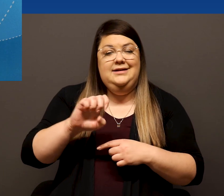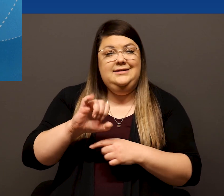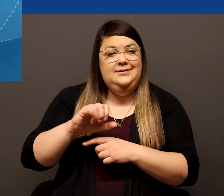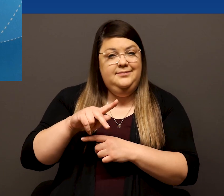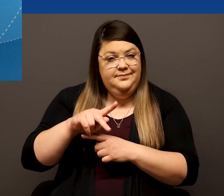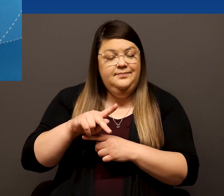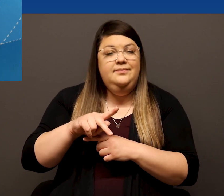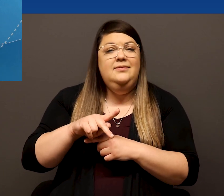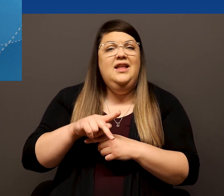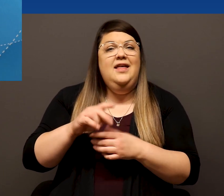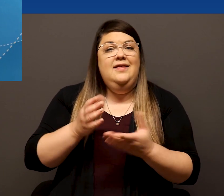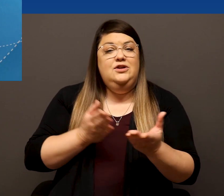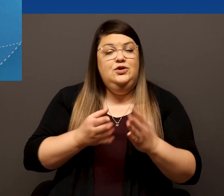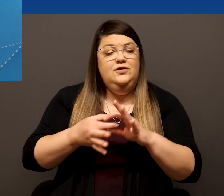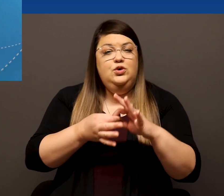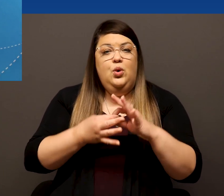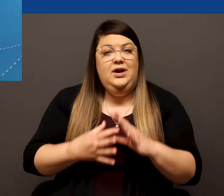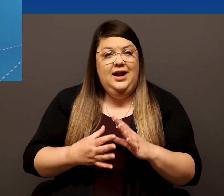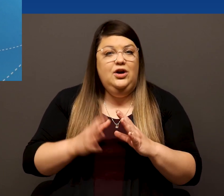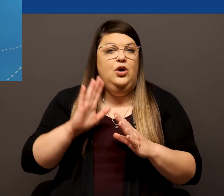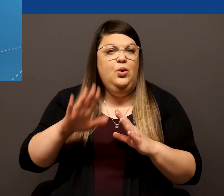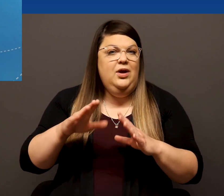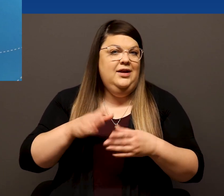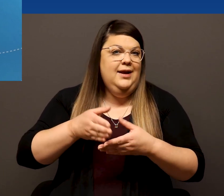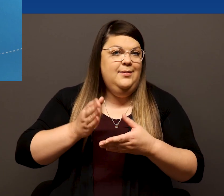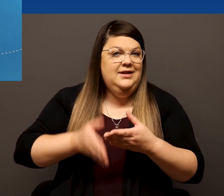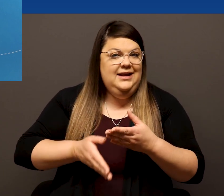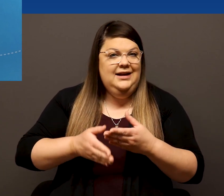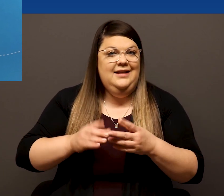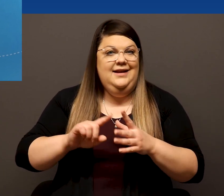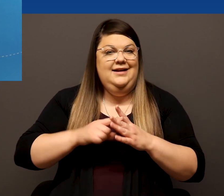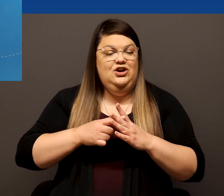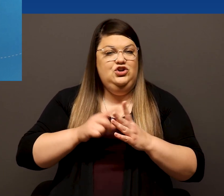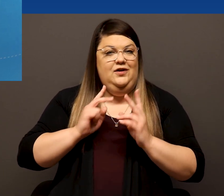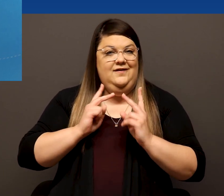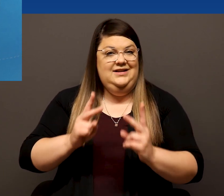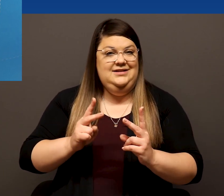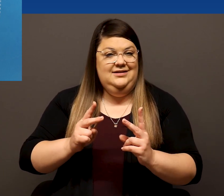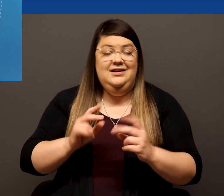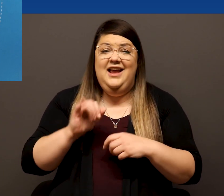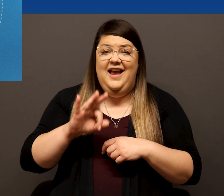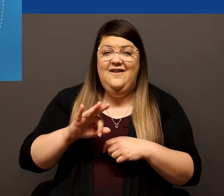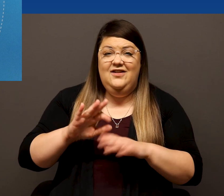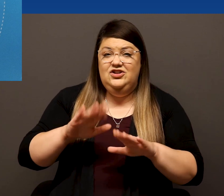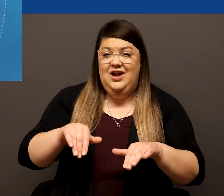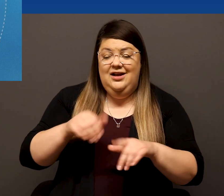the service coordinator will complete the initial visit. If the child doesn't have a diagnosed condition,